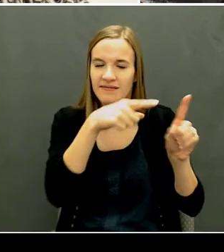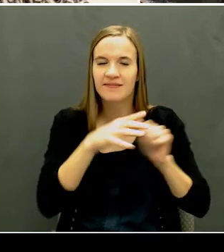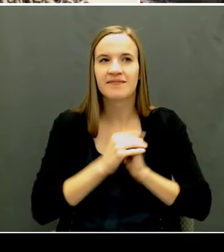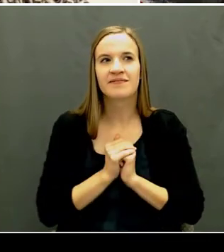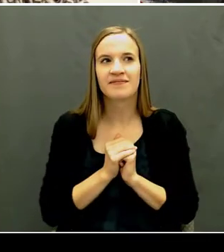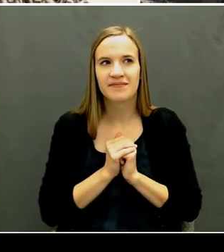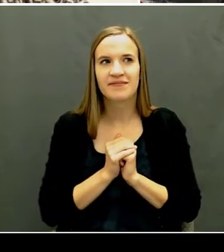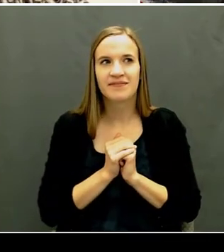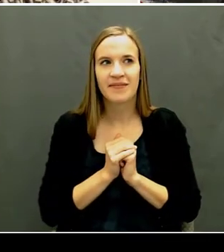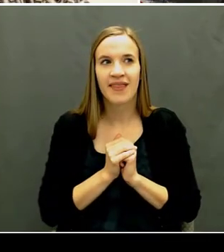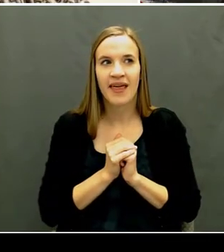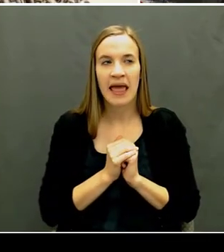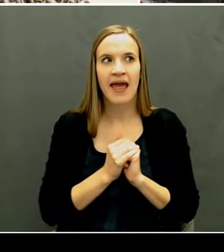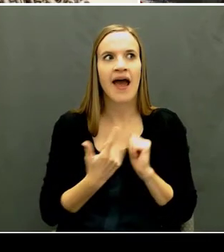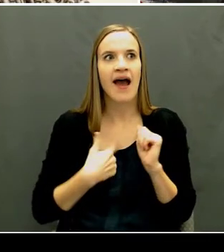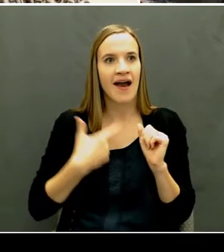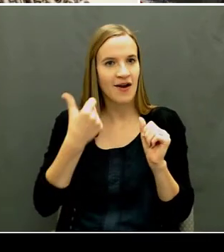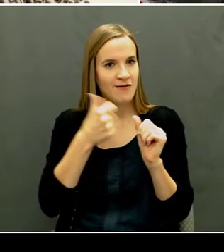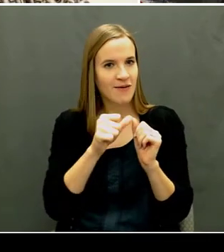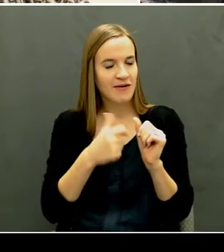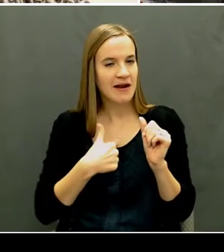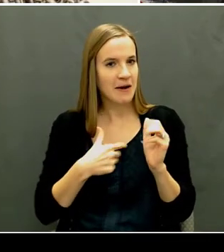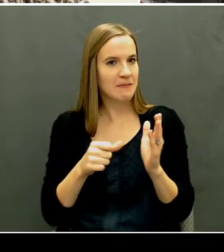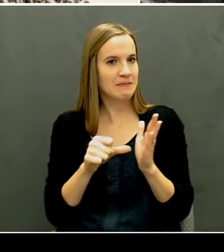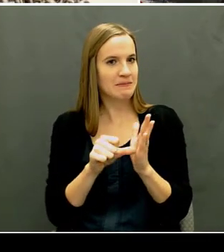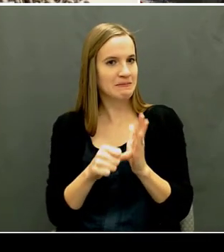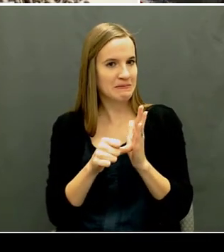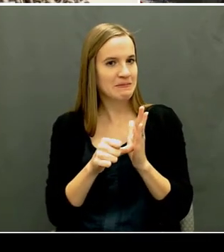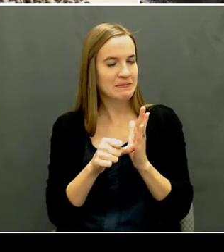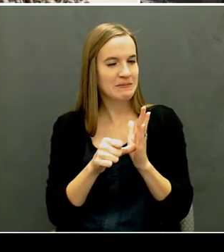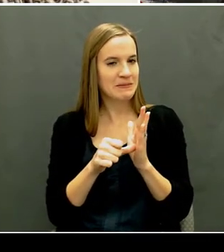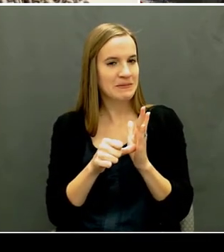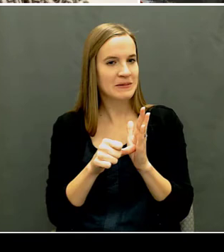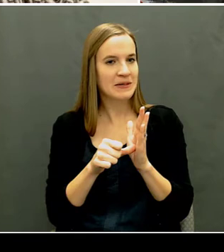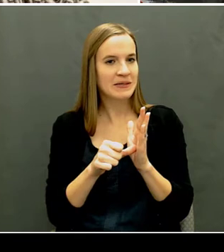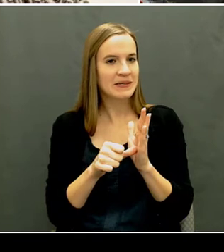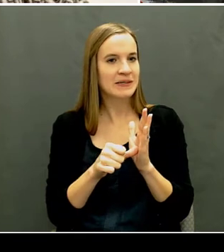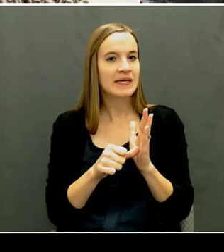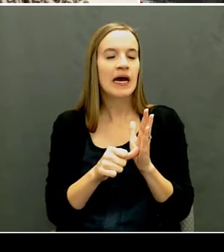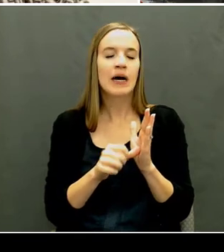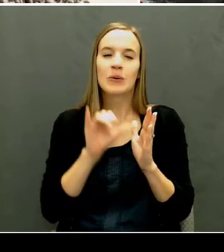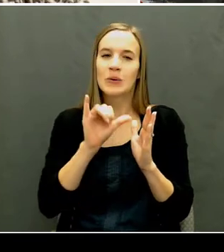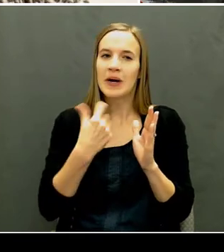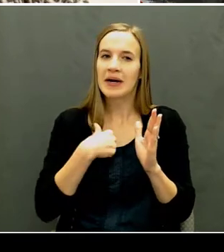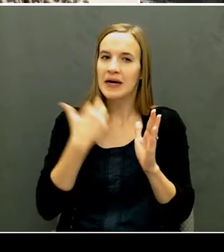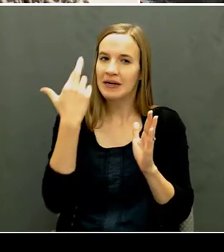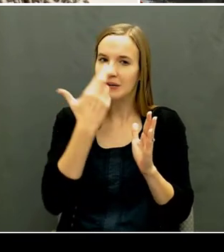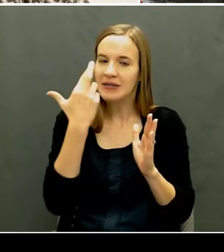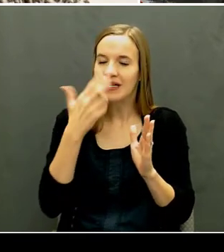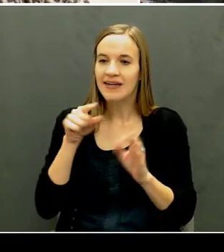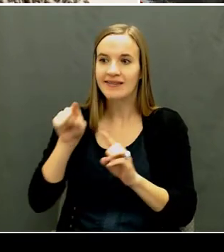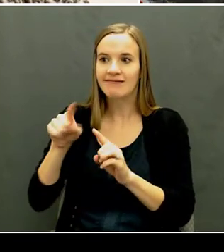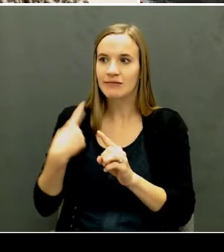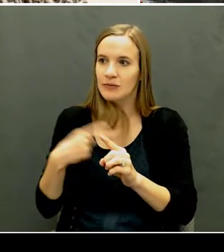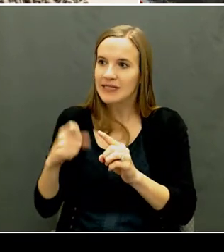us that some pretty heavy duty advocacy was required, to make some gains in areas we needed to